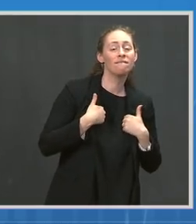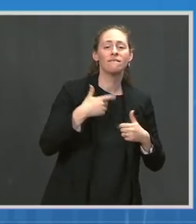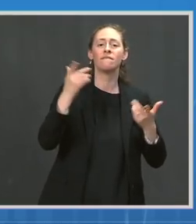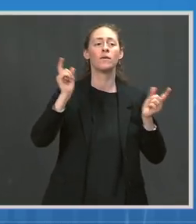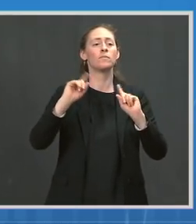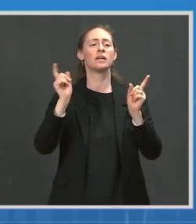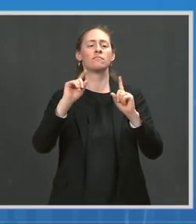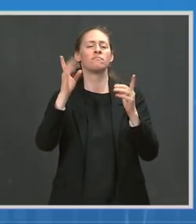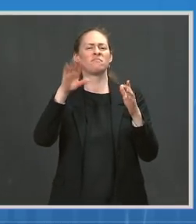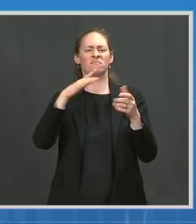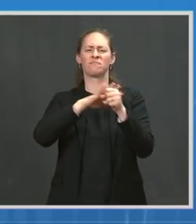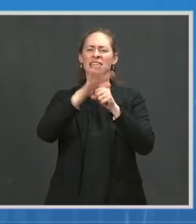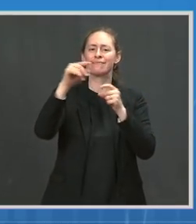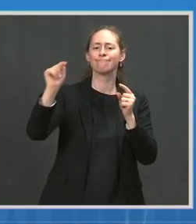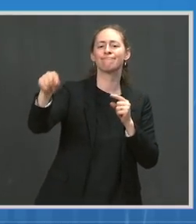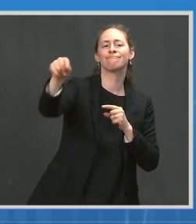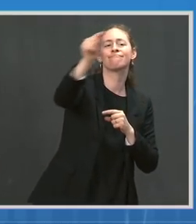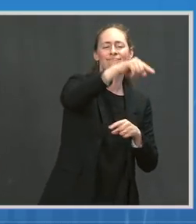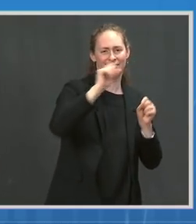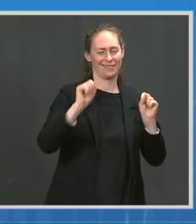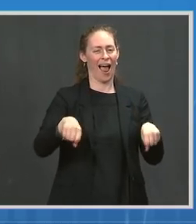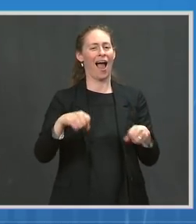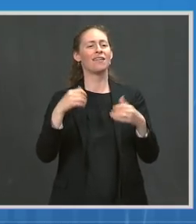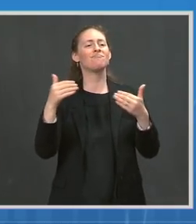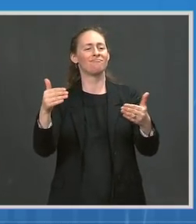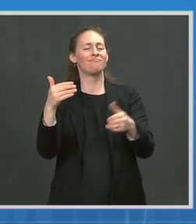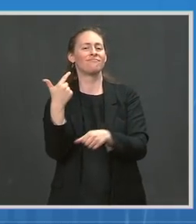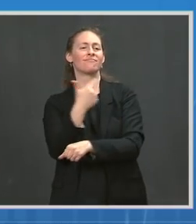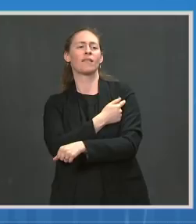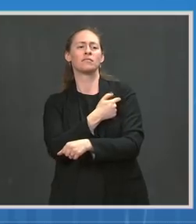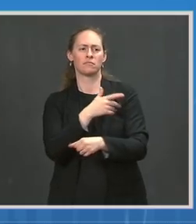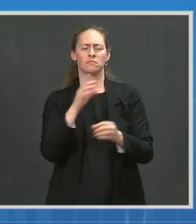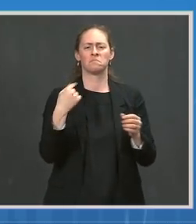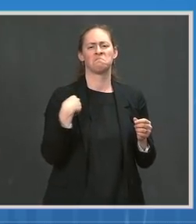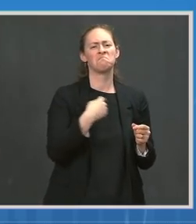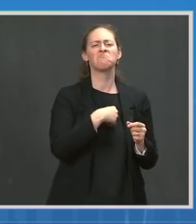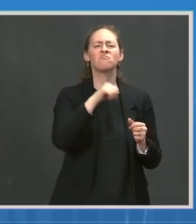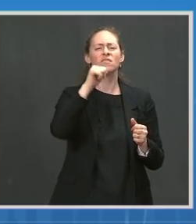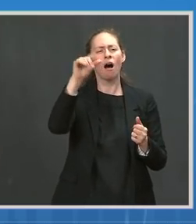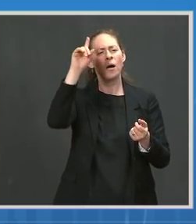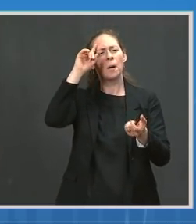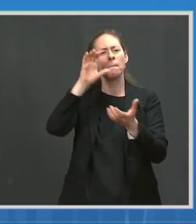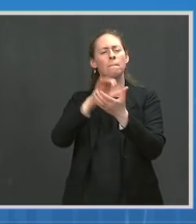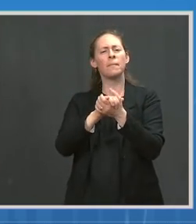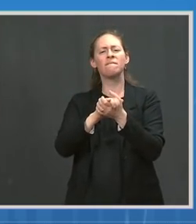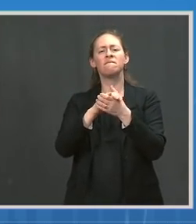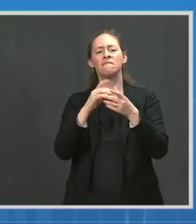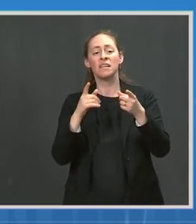We are not going to, quote, unquote, "punish" less -- less ready areas.